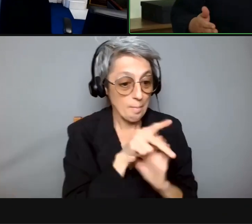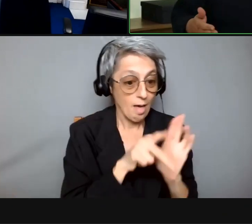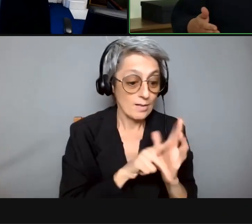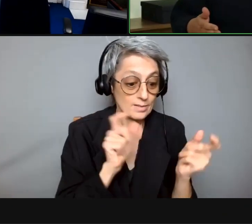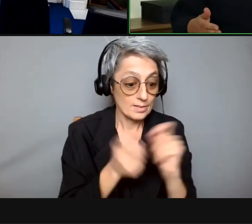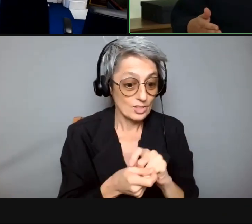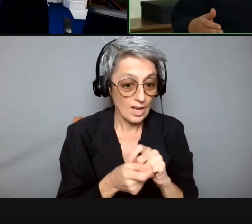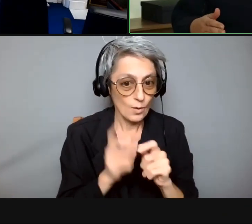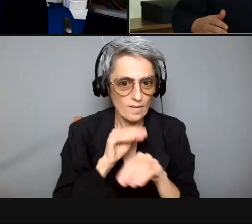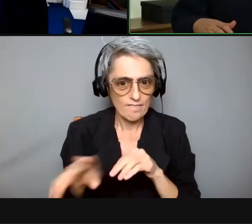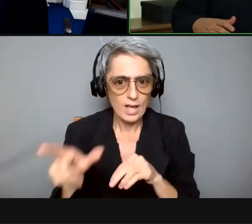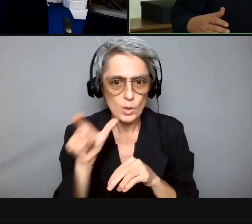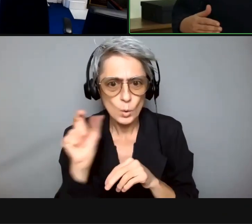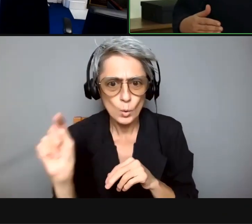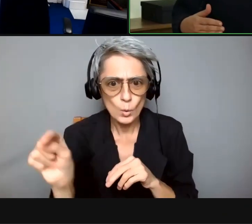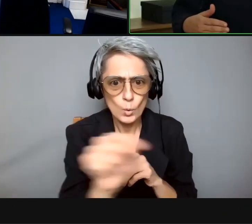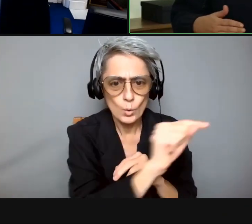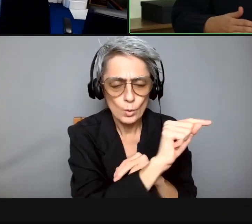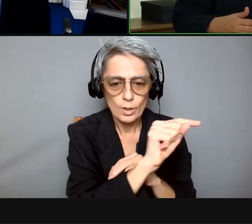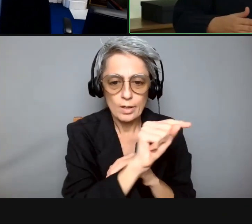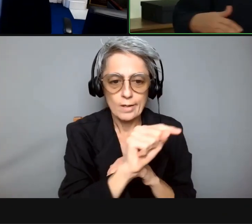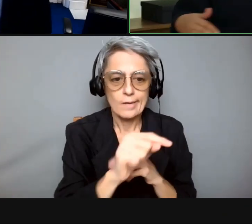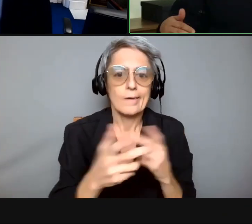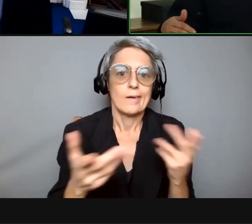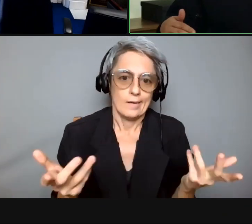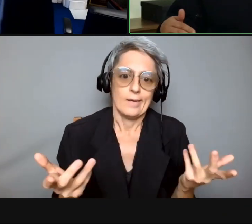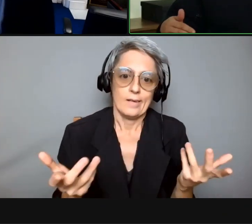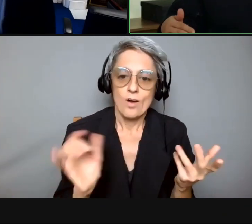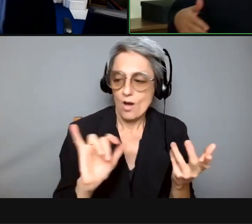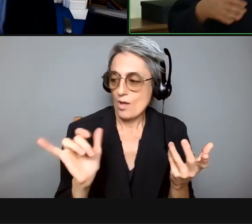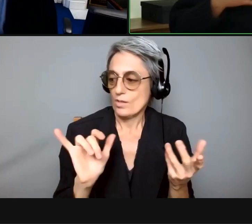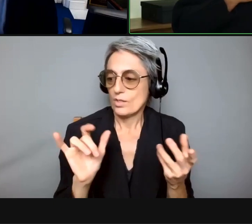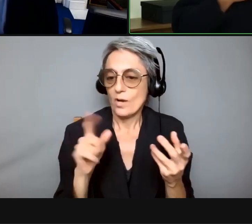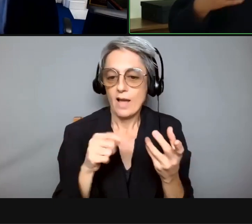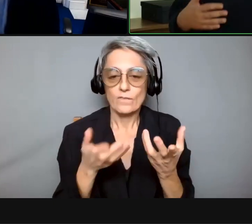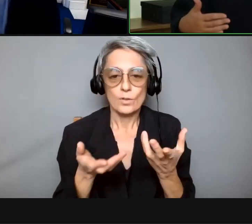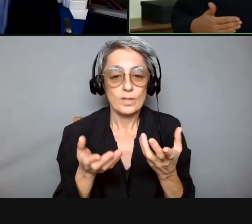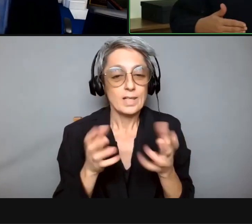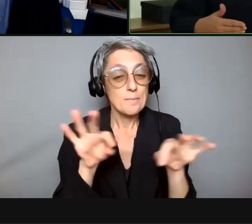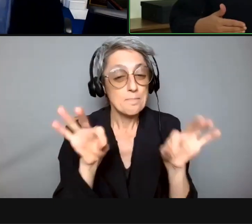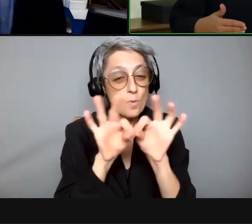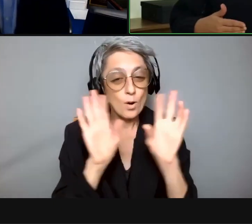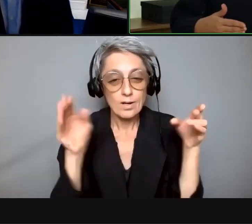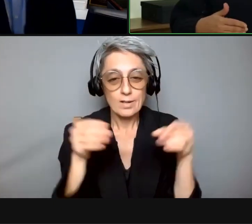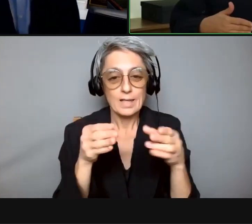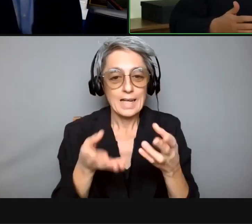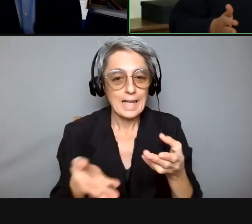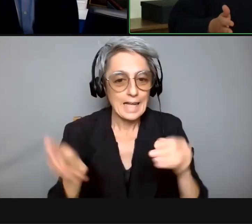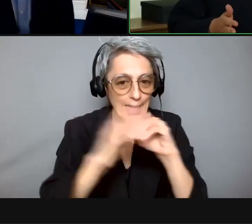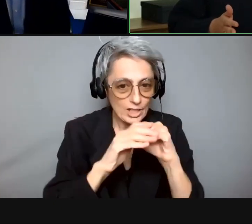and how to do it in a way that actually increases equity. We didn't get a chance to talk about environmental justice,